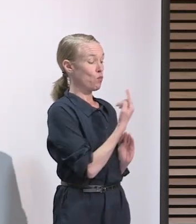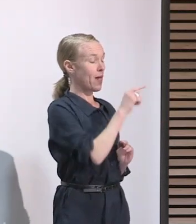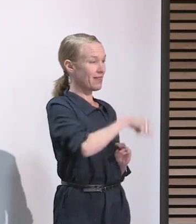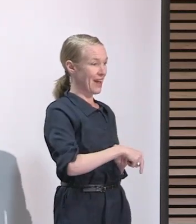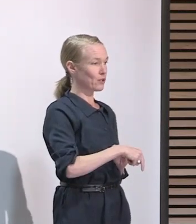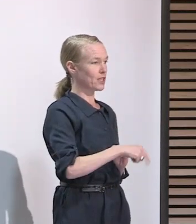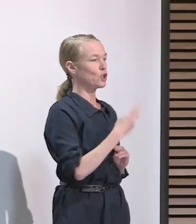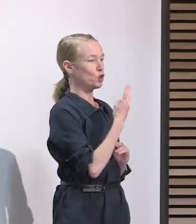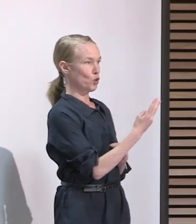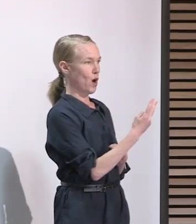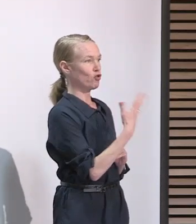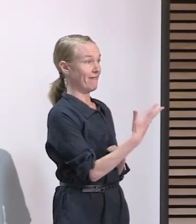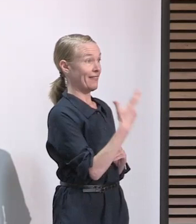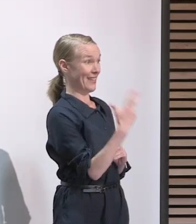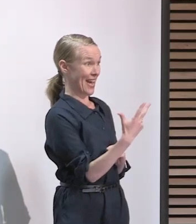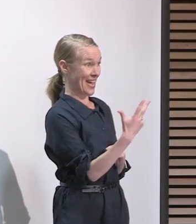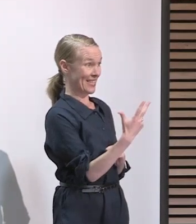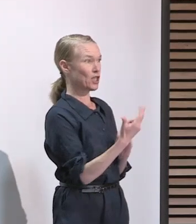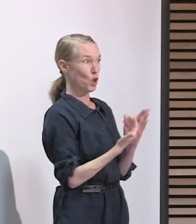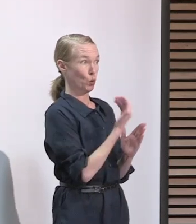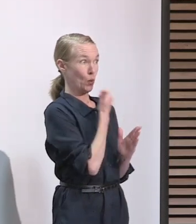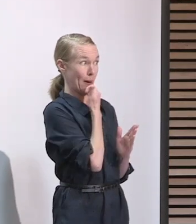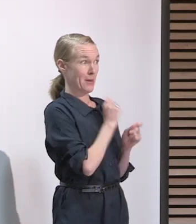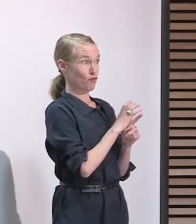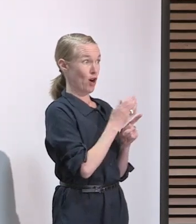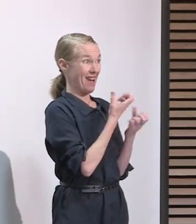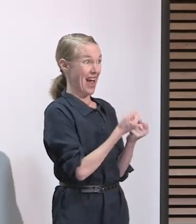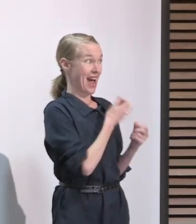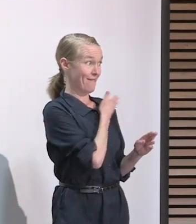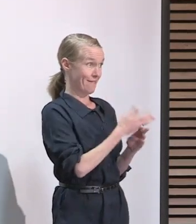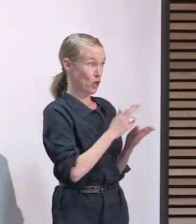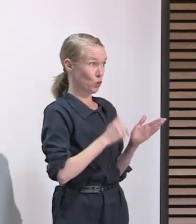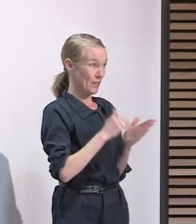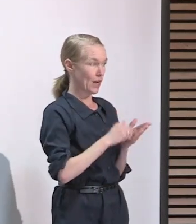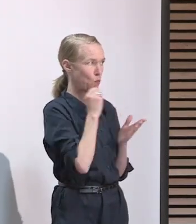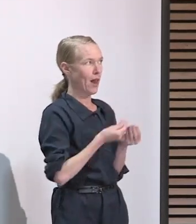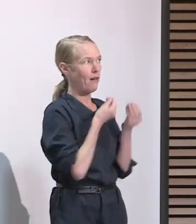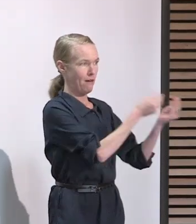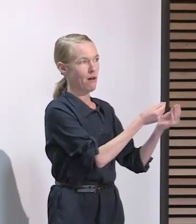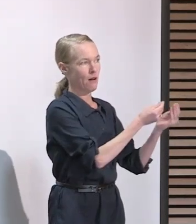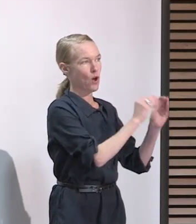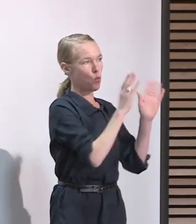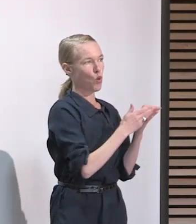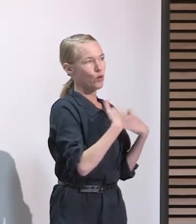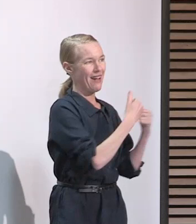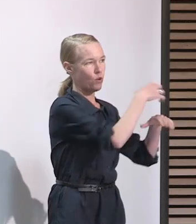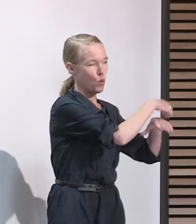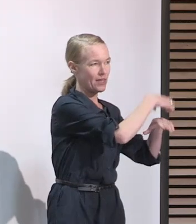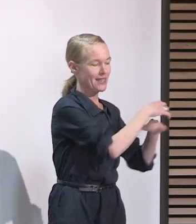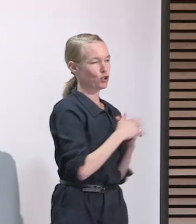cases reported today bring our total number of confirmed to 1,258 and we'll report that to